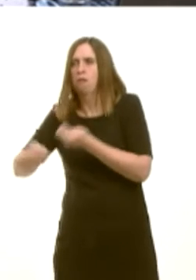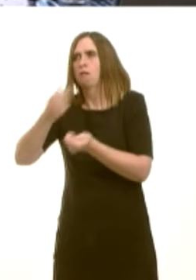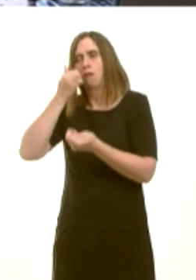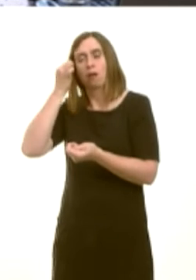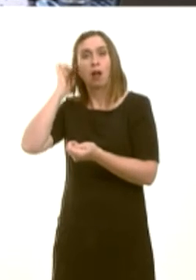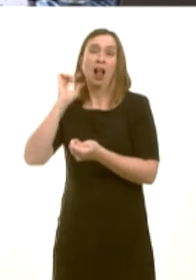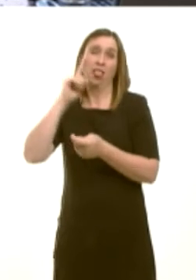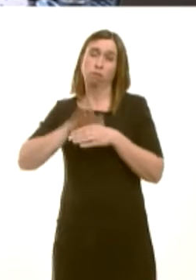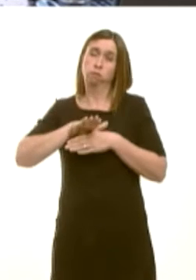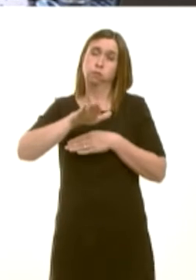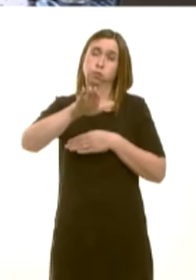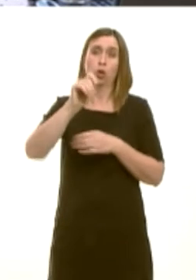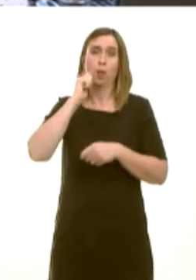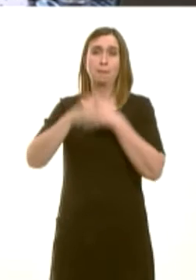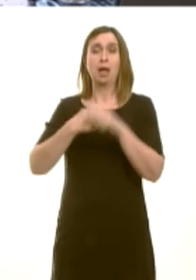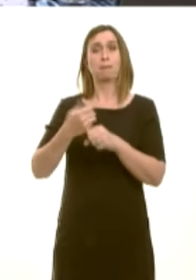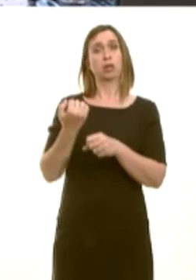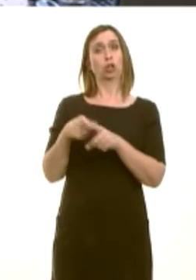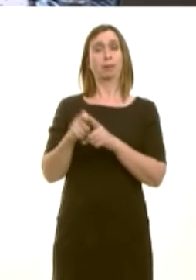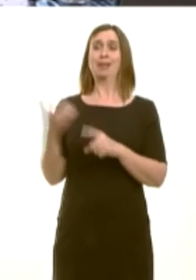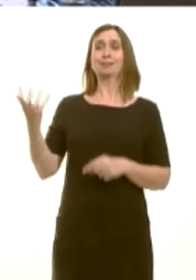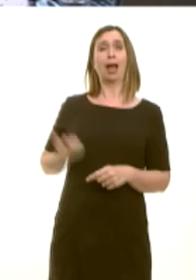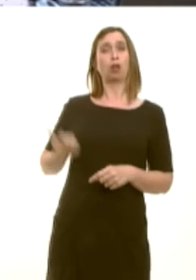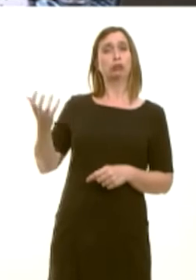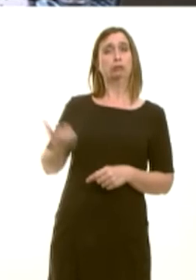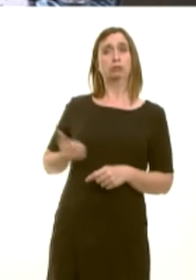to salaried GPs, so there is that flexibility. I think that's in the interest of Wales, actually,